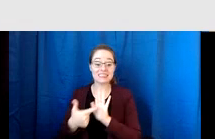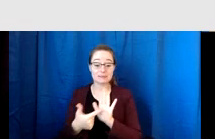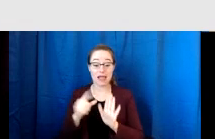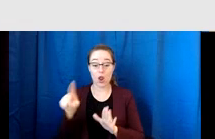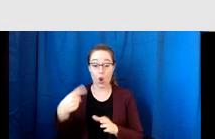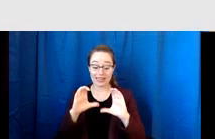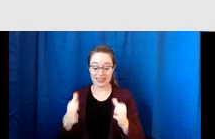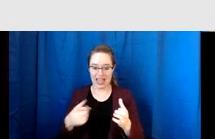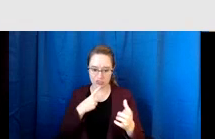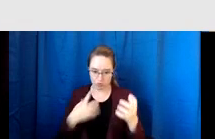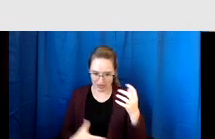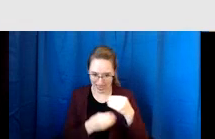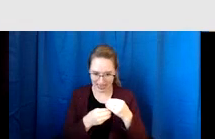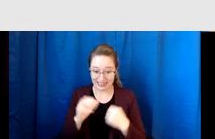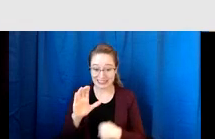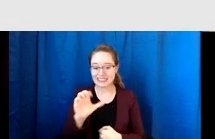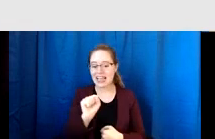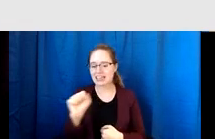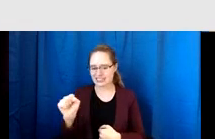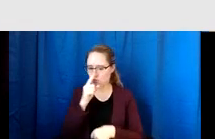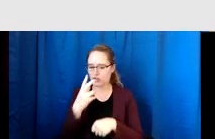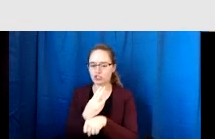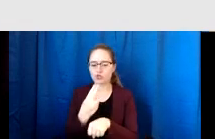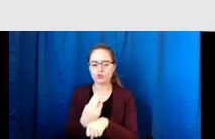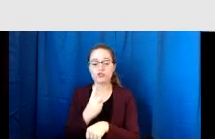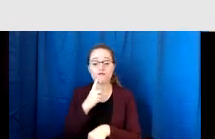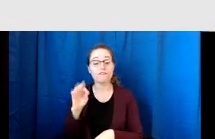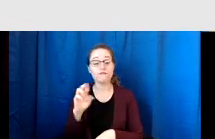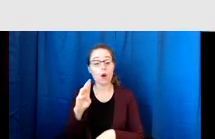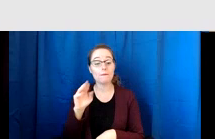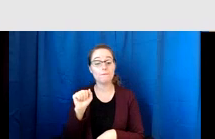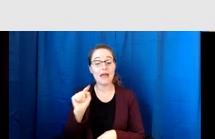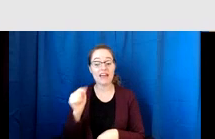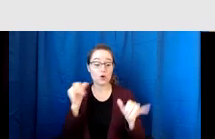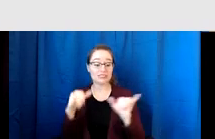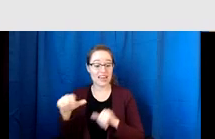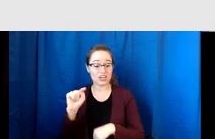CSS was then used to remove the formatting for standard text input field.